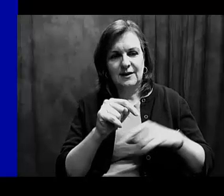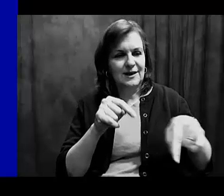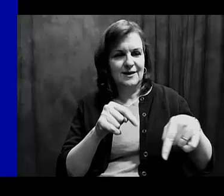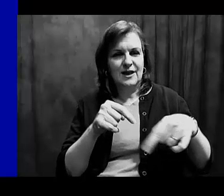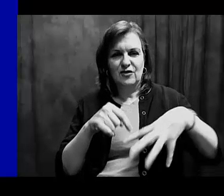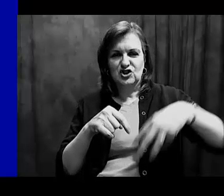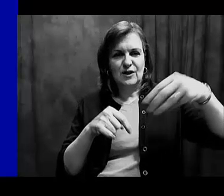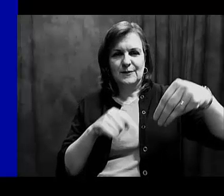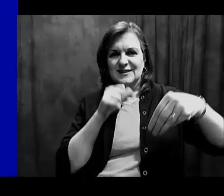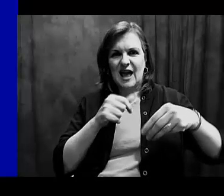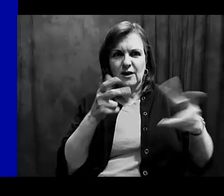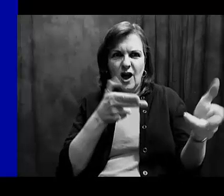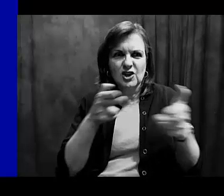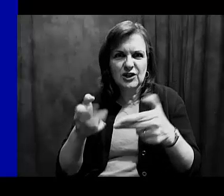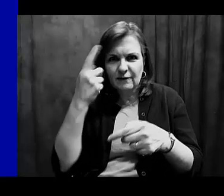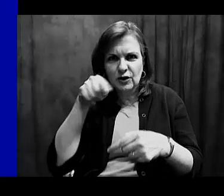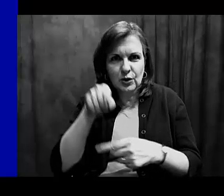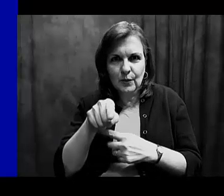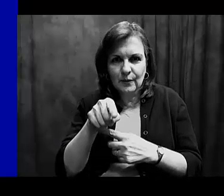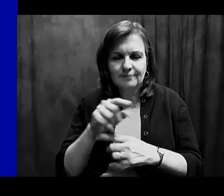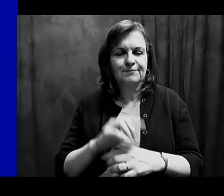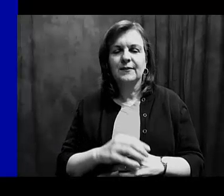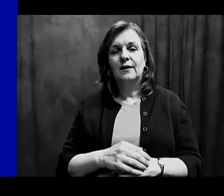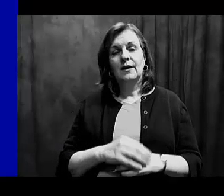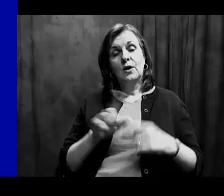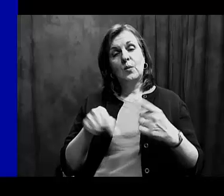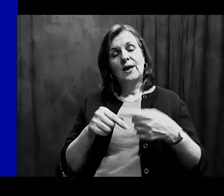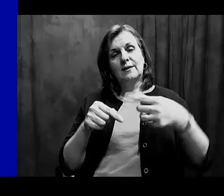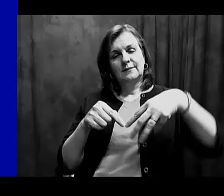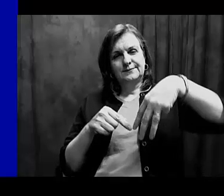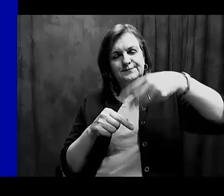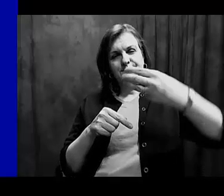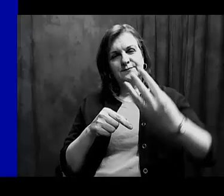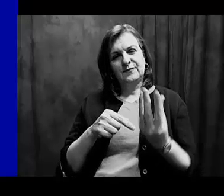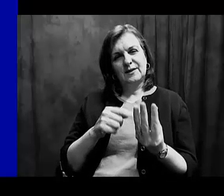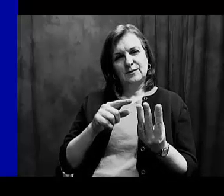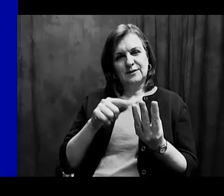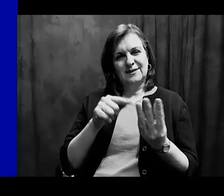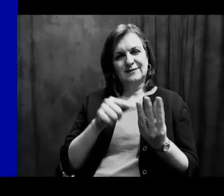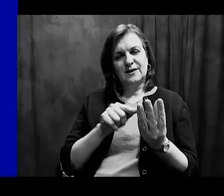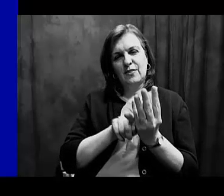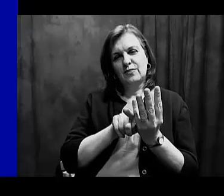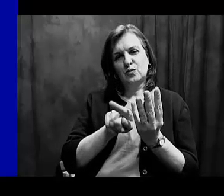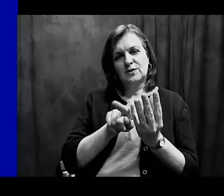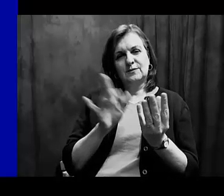way sort of! It's not because it was hunting you!! When we look at these